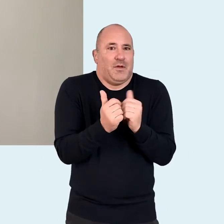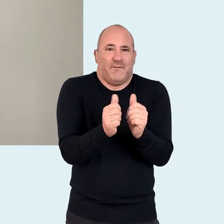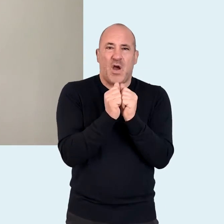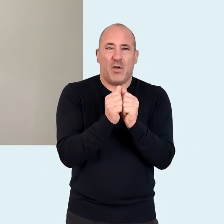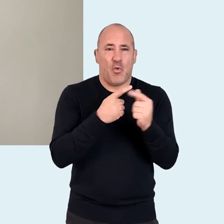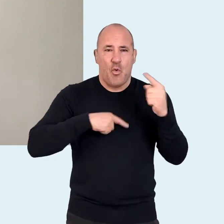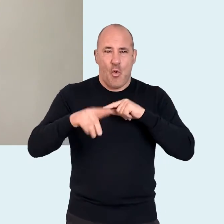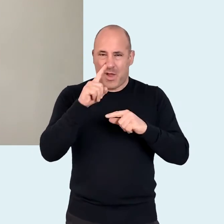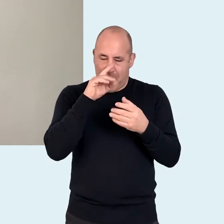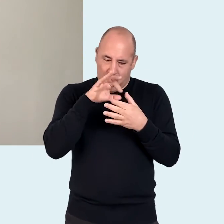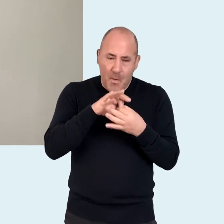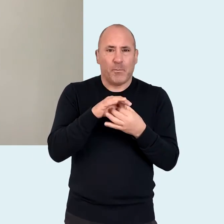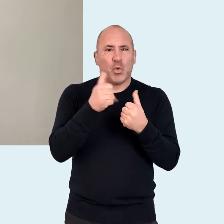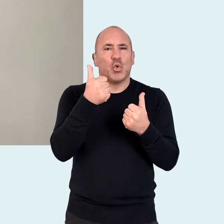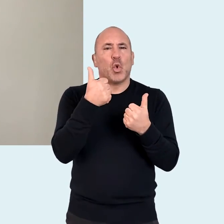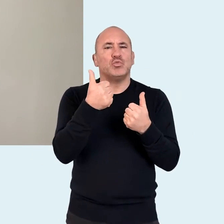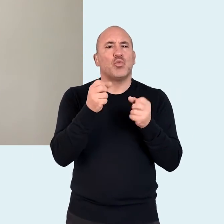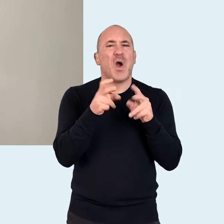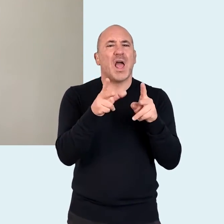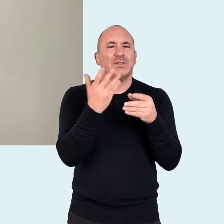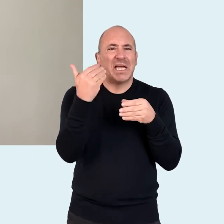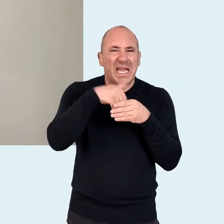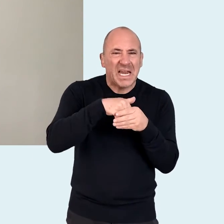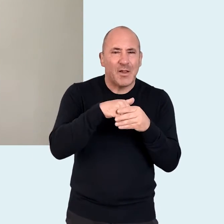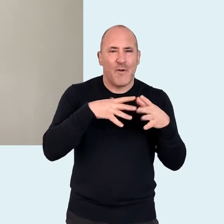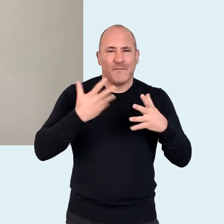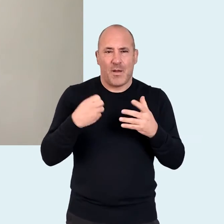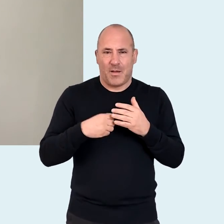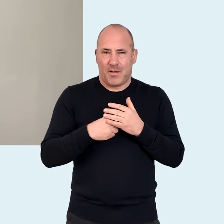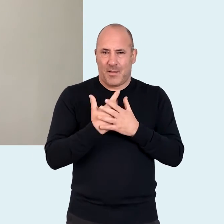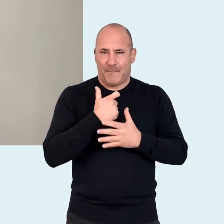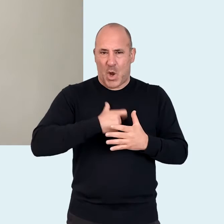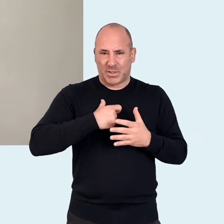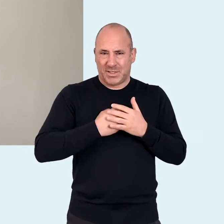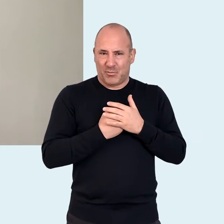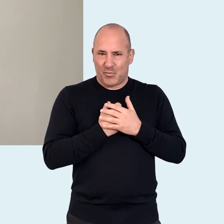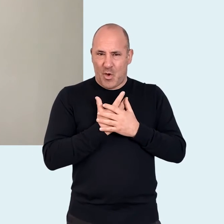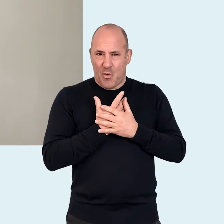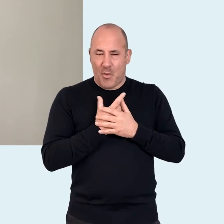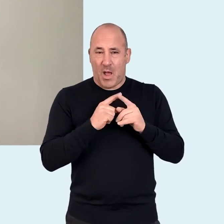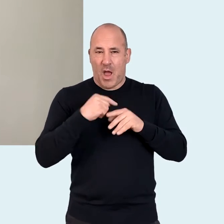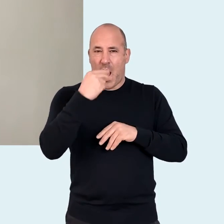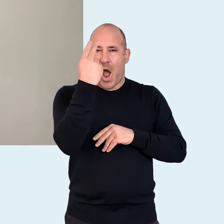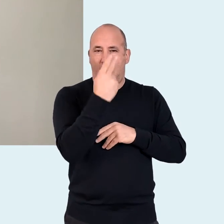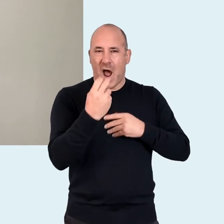everybody, it's a great practice to get into, and it helps everybody to grow personally,